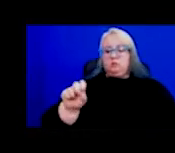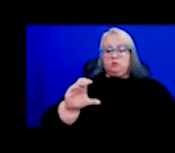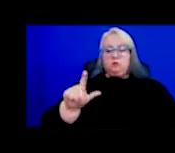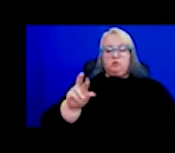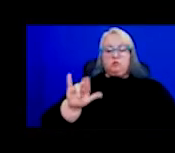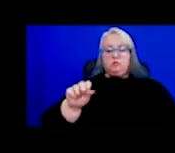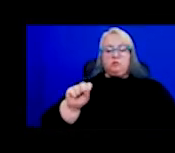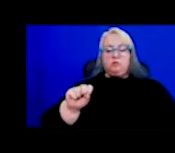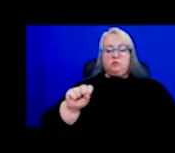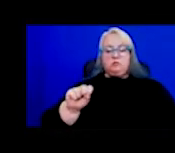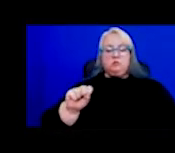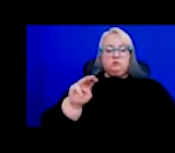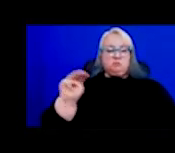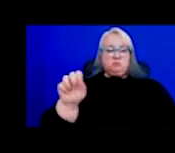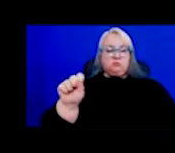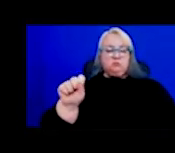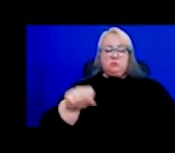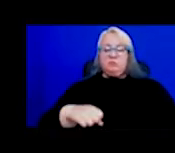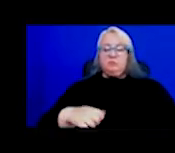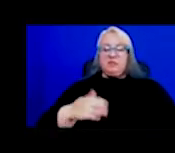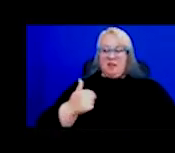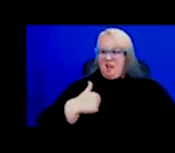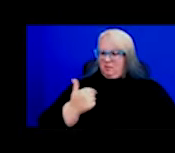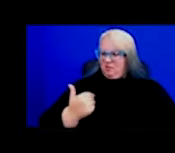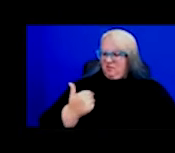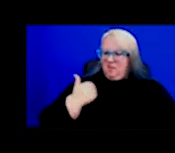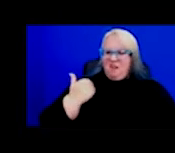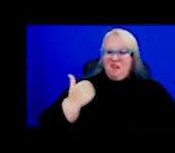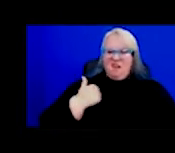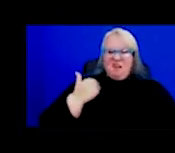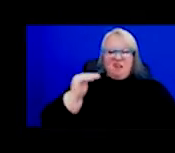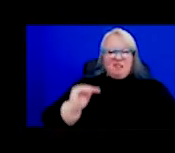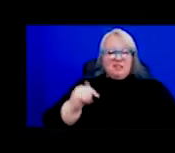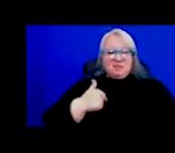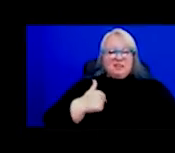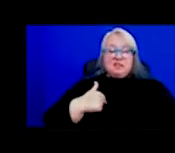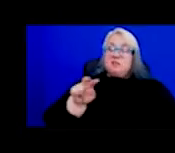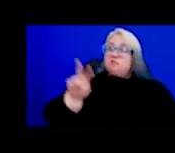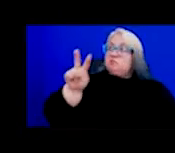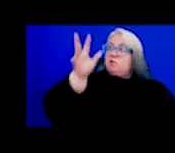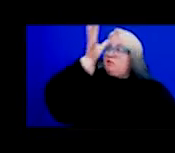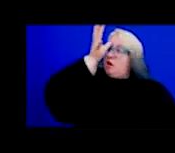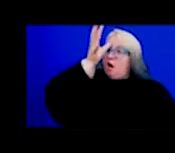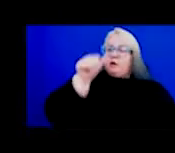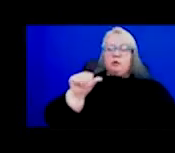boy and my father was athletic he was six foot, four, he was strong, he'd played football when he